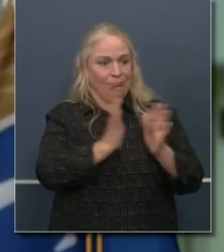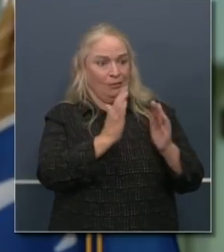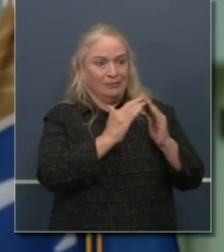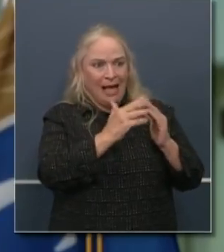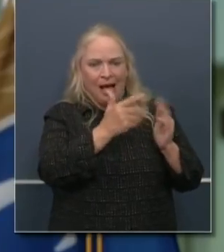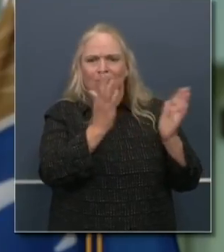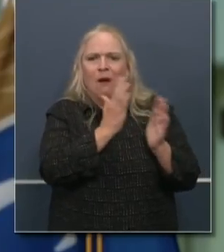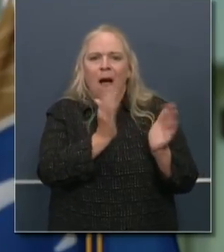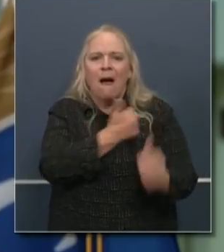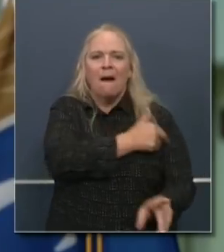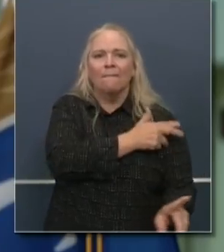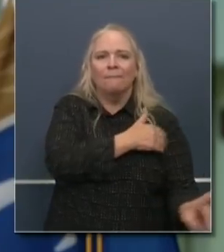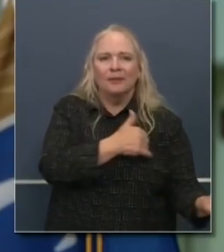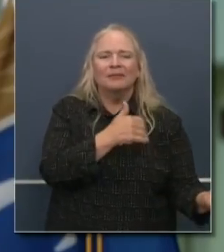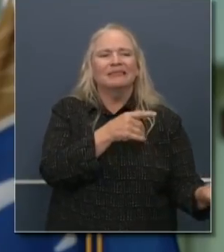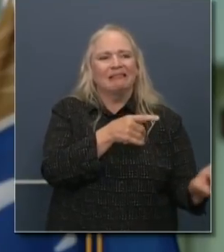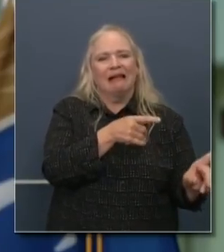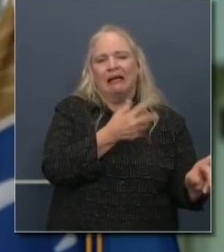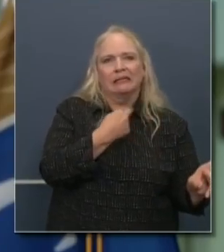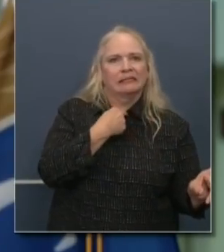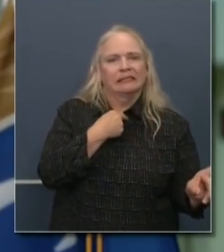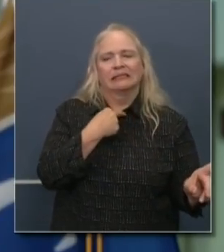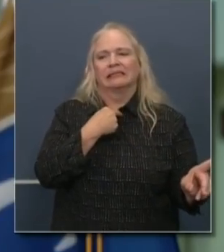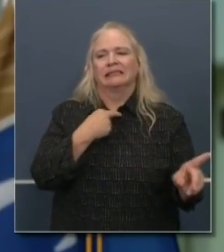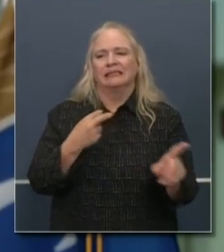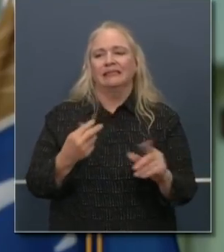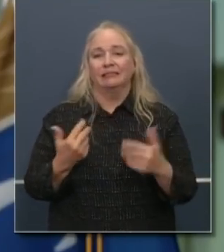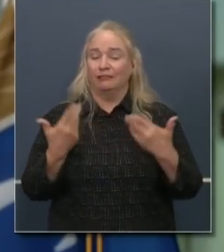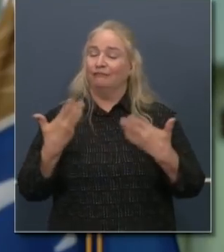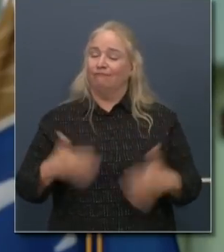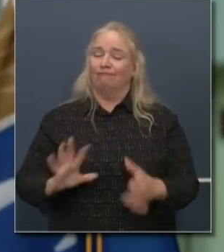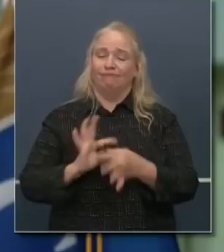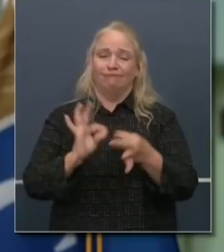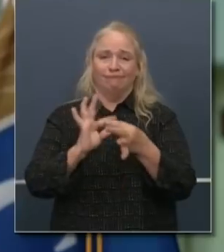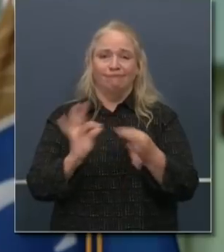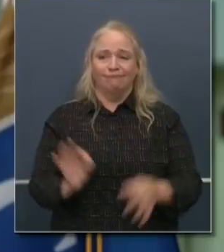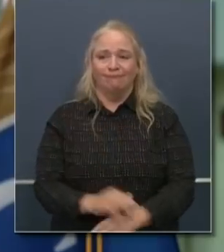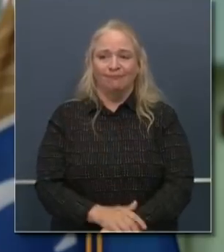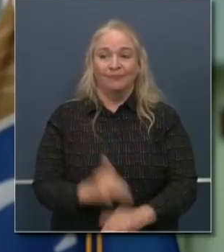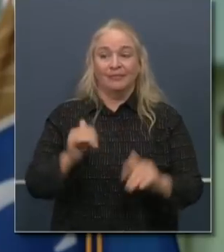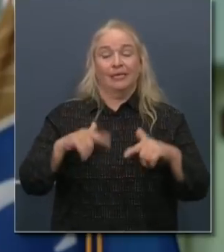APPROPRIATE LEVELS OF HOSPITAL RESOURCES WHICH HAVE